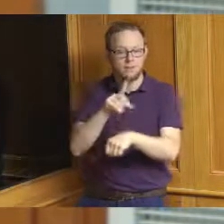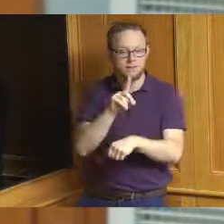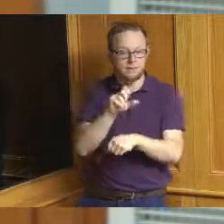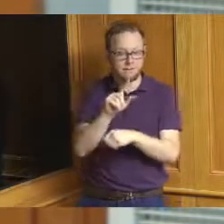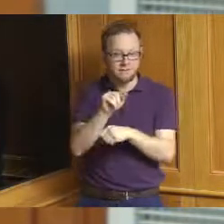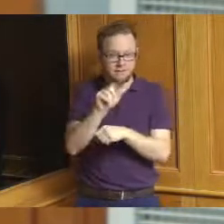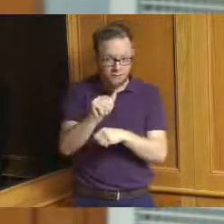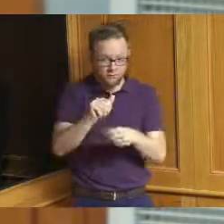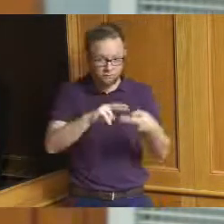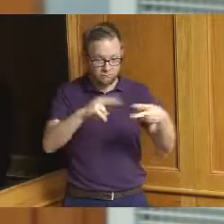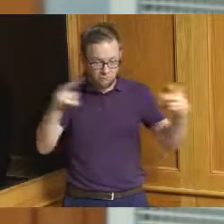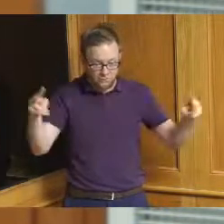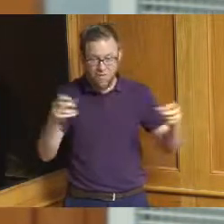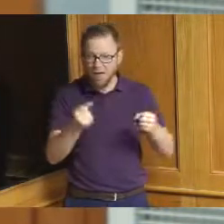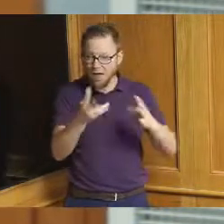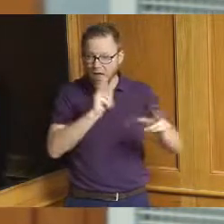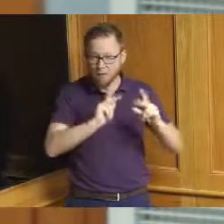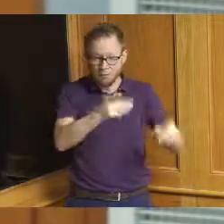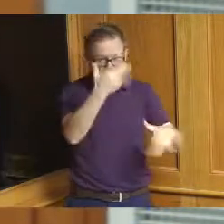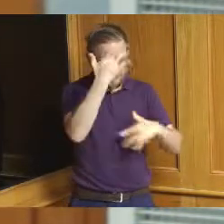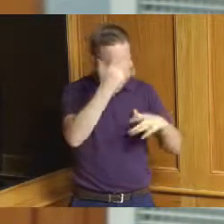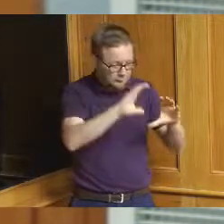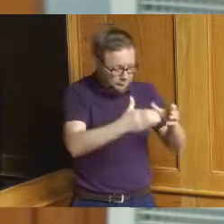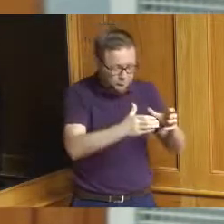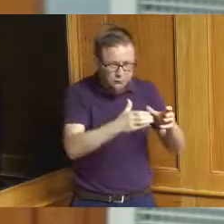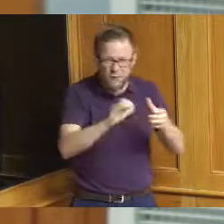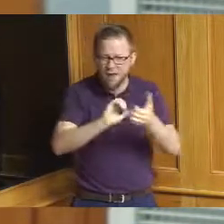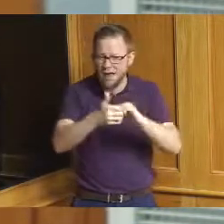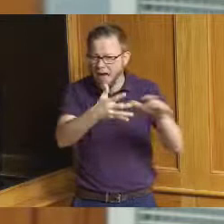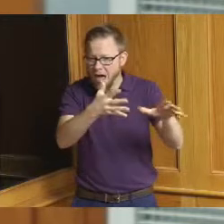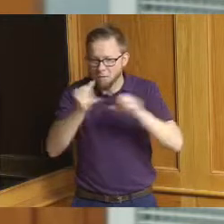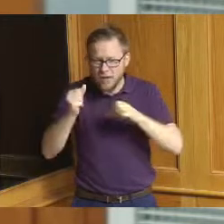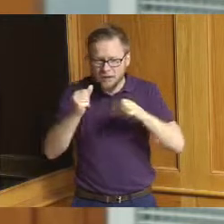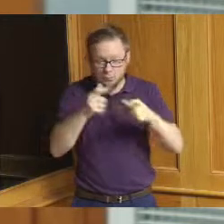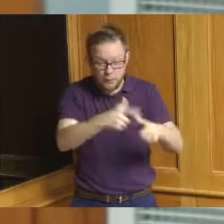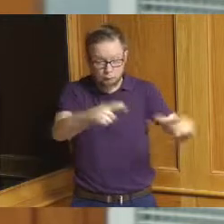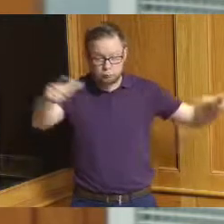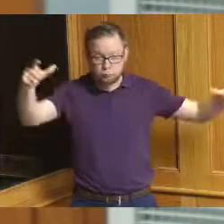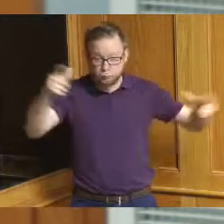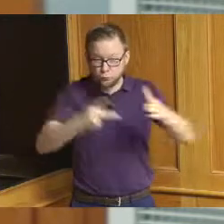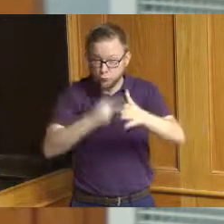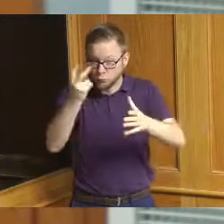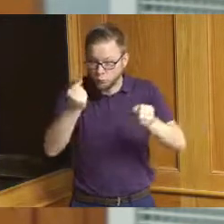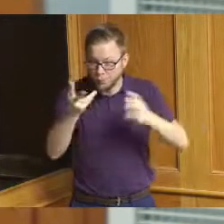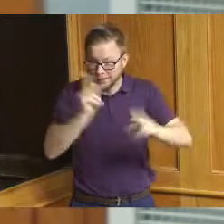many people to get sick was about seven days and the omicron variant is two days and so